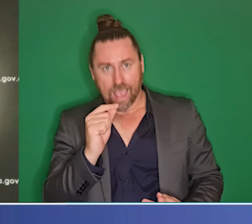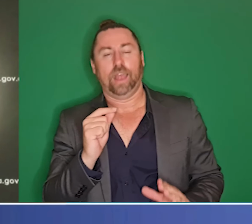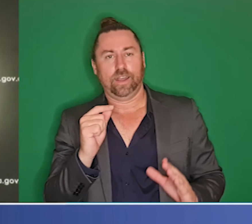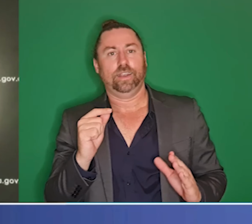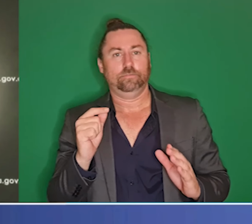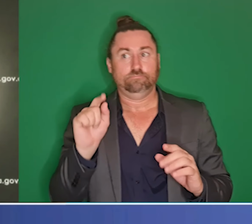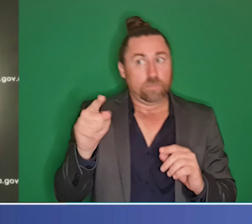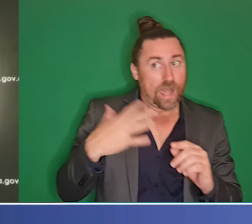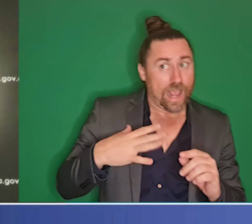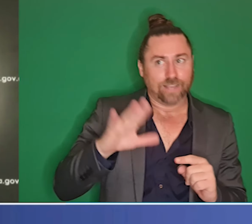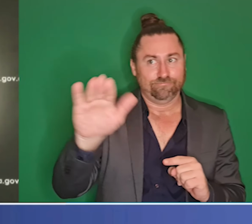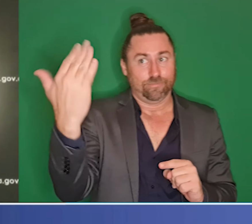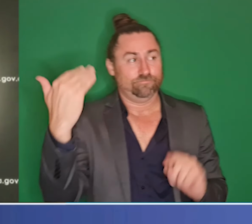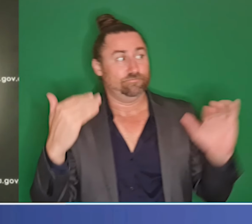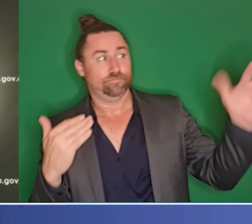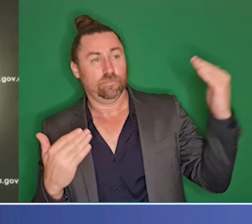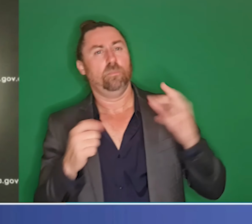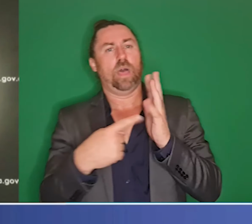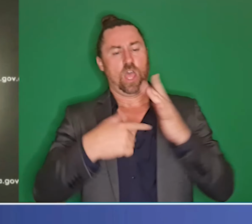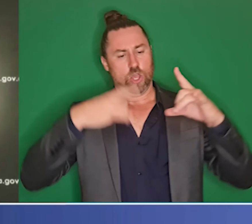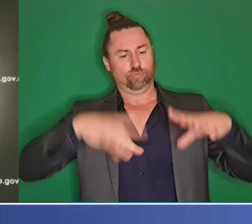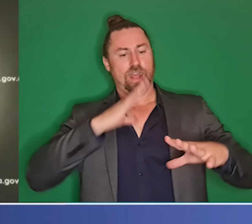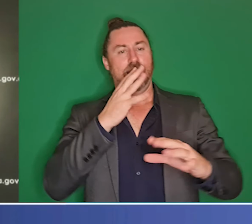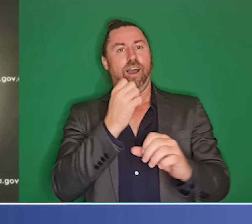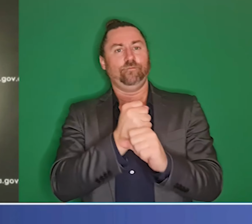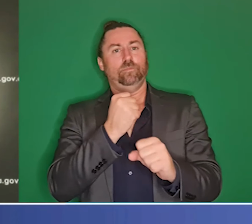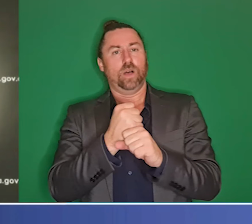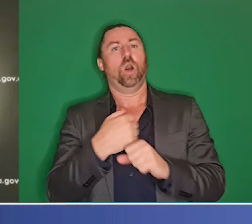and that will mean there will also be assistance available, where necessary,